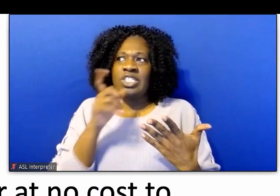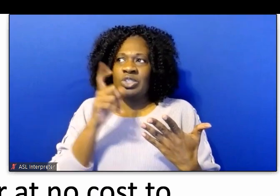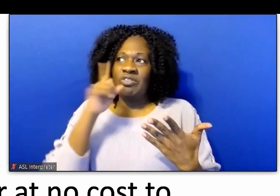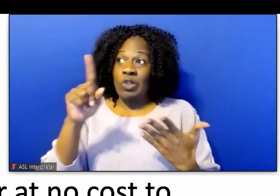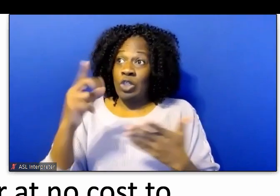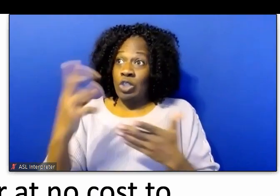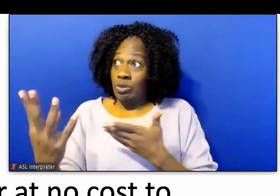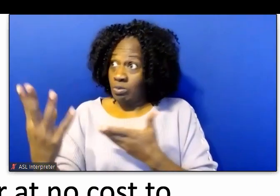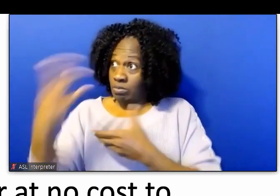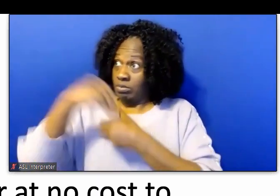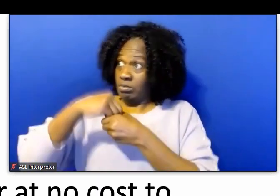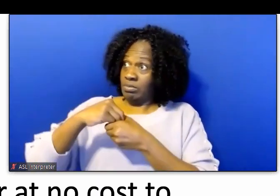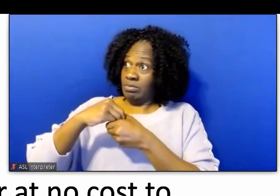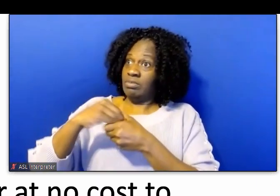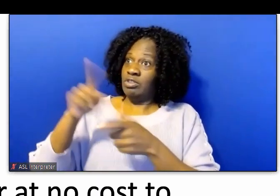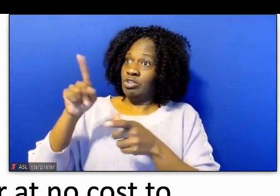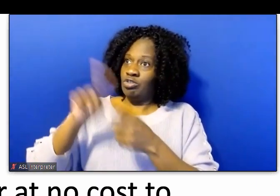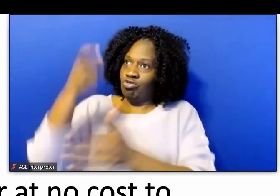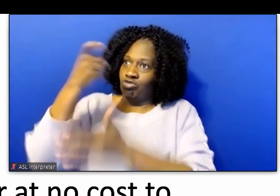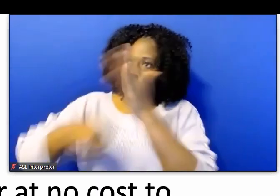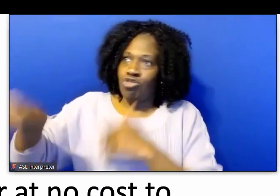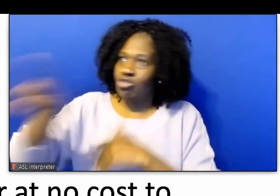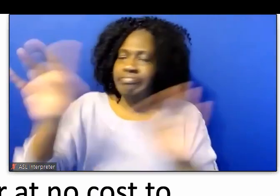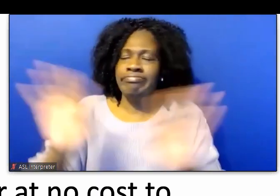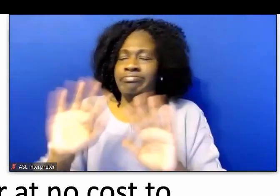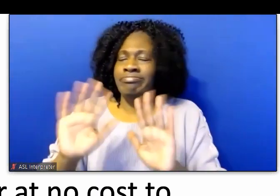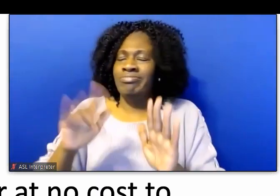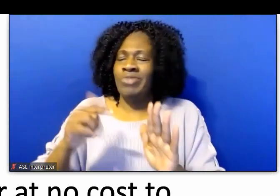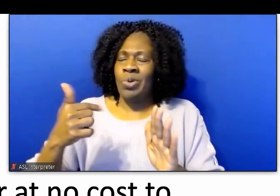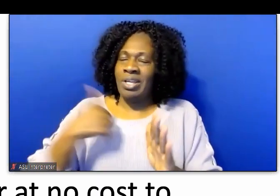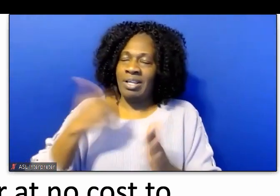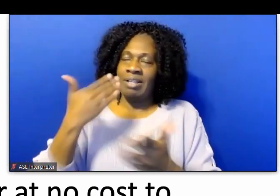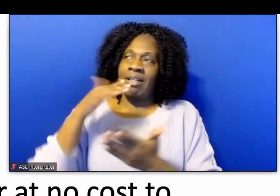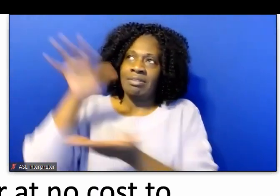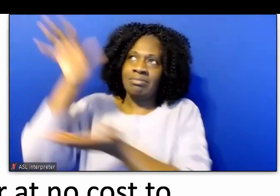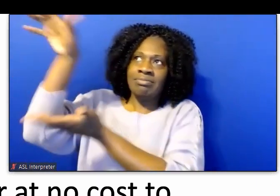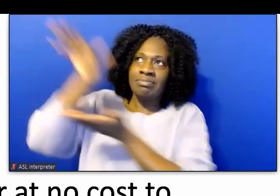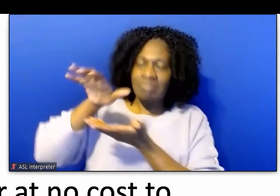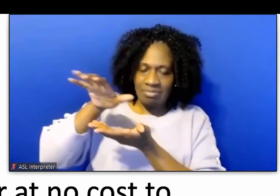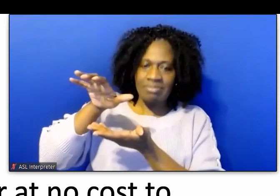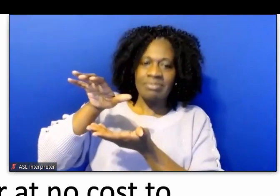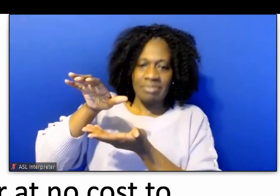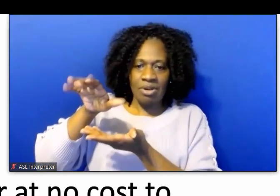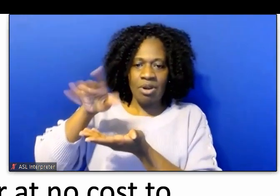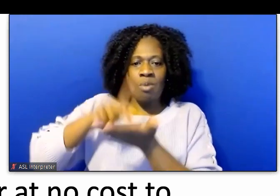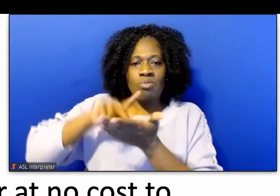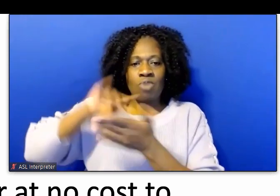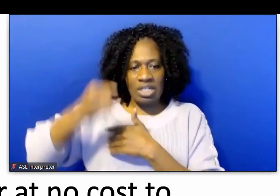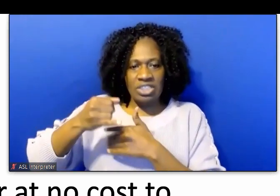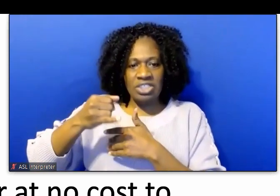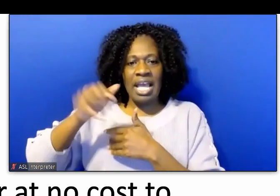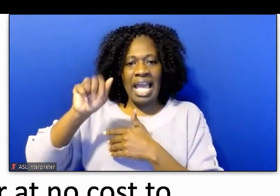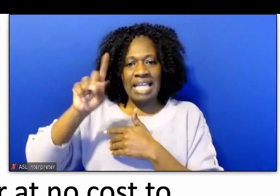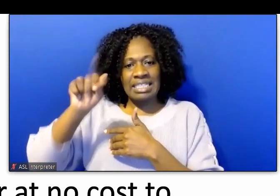getting this webinar because we had a nice project grant from the NC ADA Network, and a thank you to Karen Hamilton,